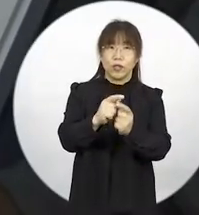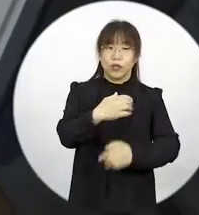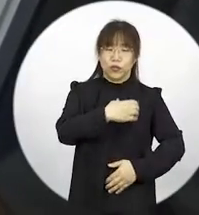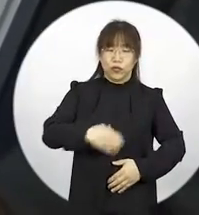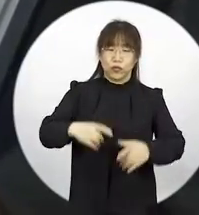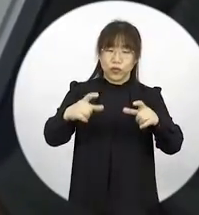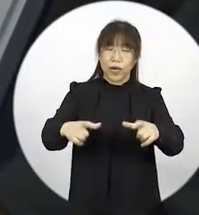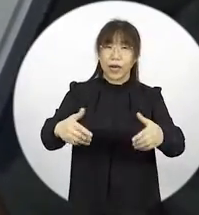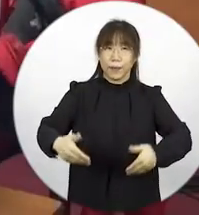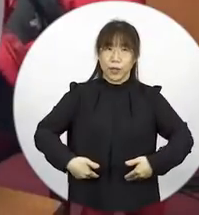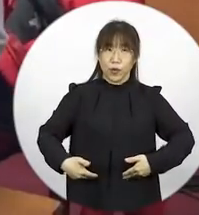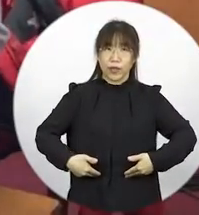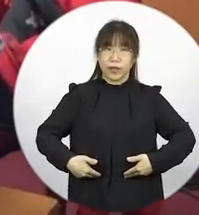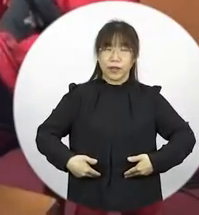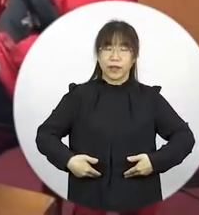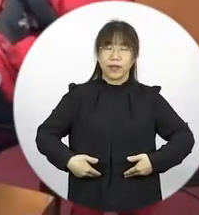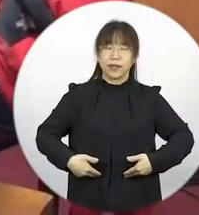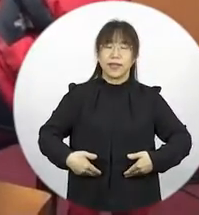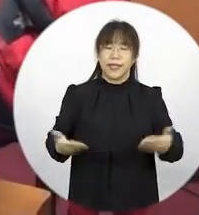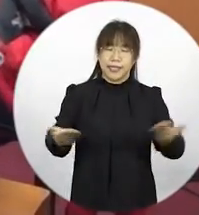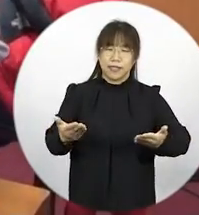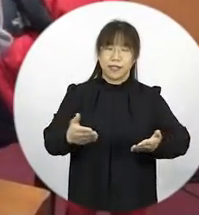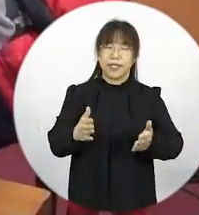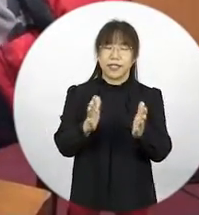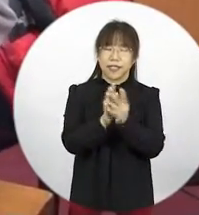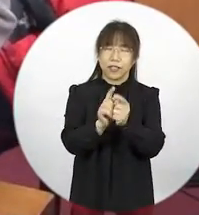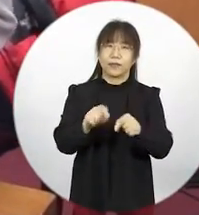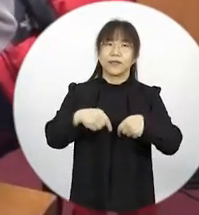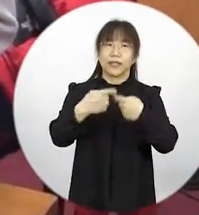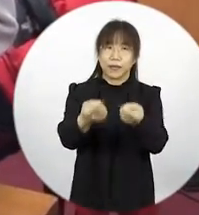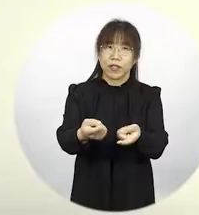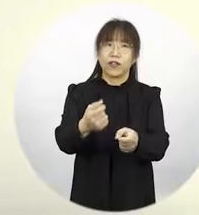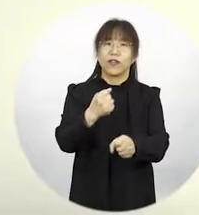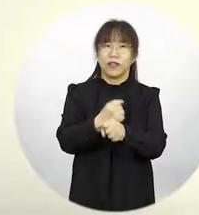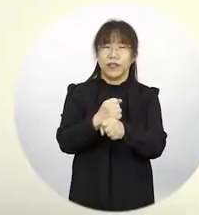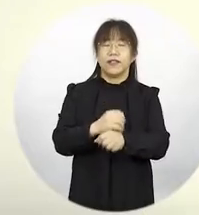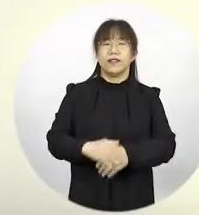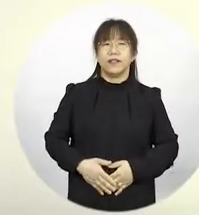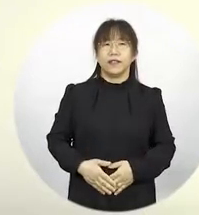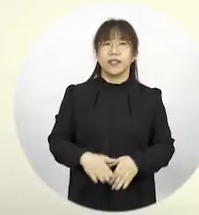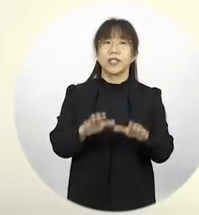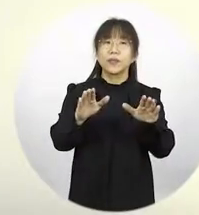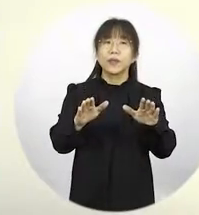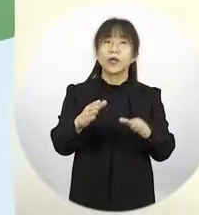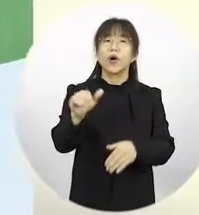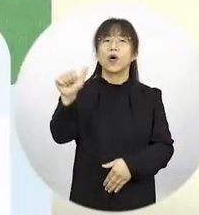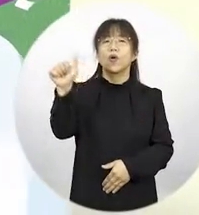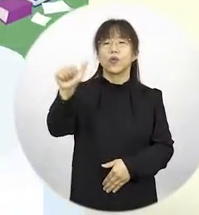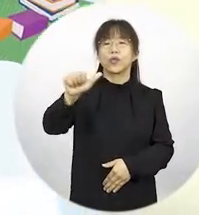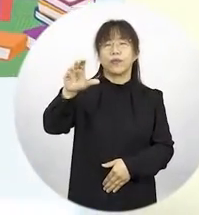and participate in the budgeting process. The size of this public offering is a total of 50 million won,